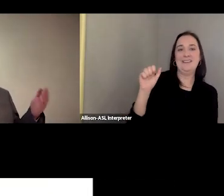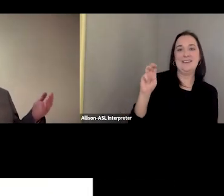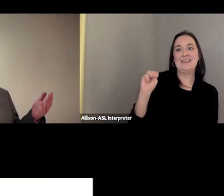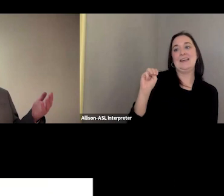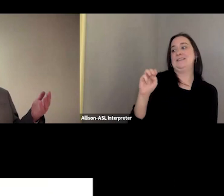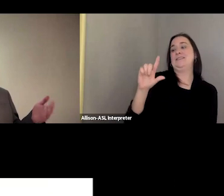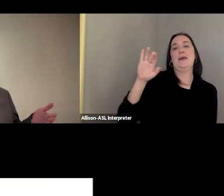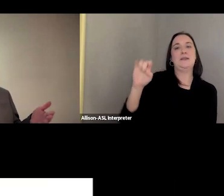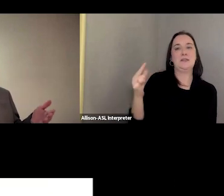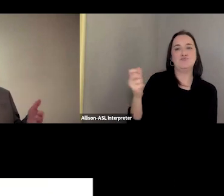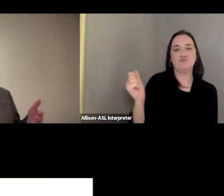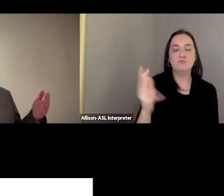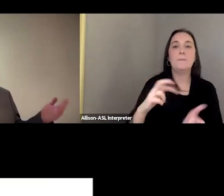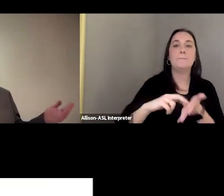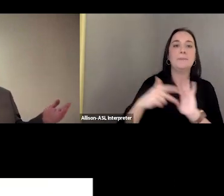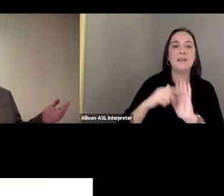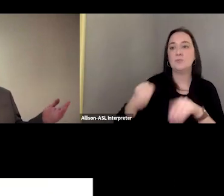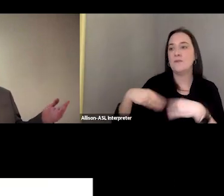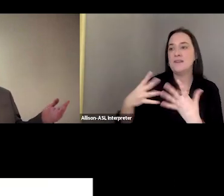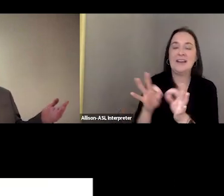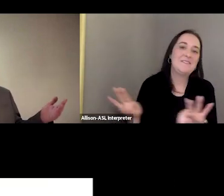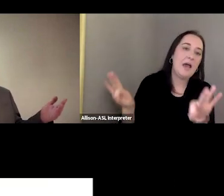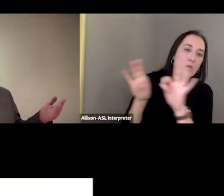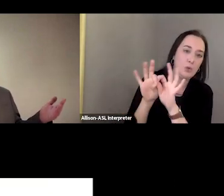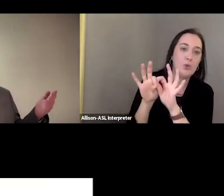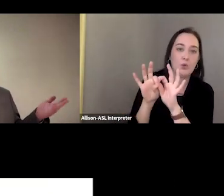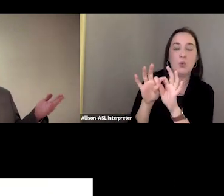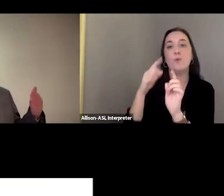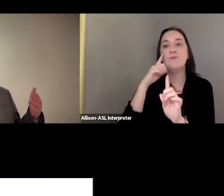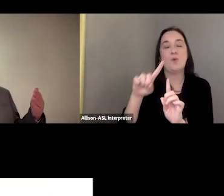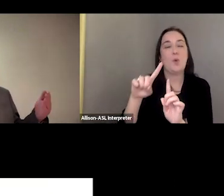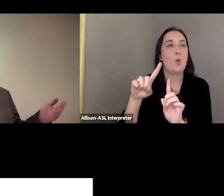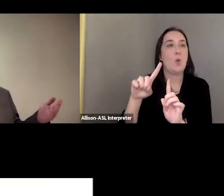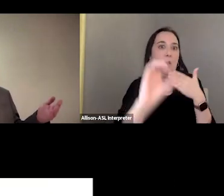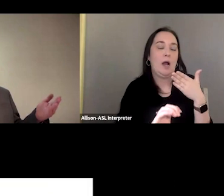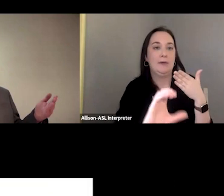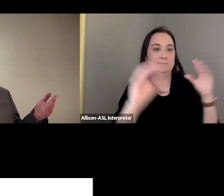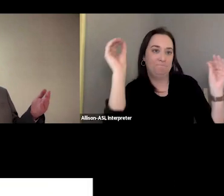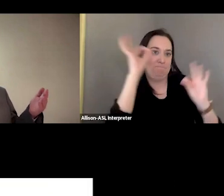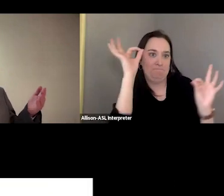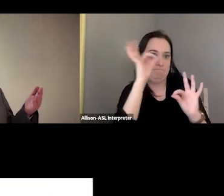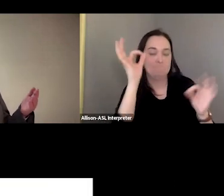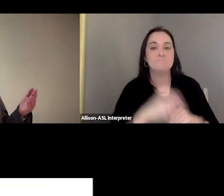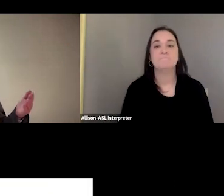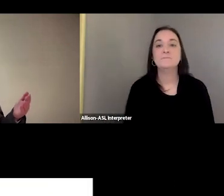wagering on something of value of an uncertain outcome. And some of those activities can be somewhat skill based.